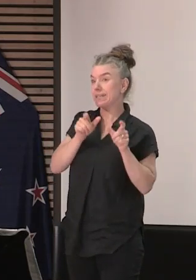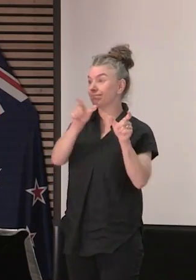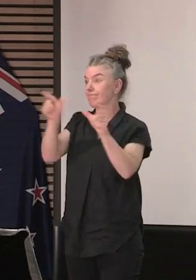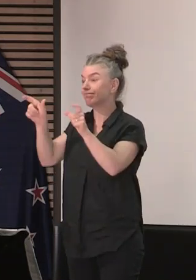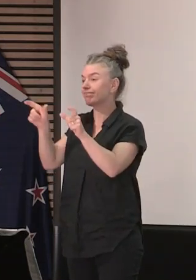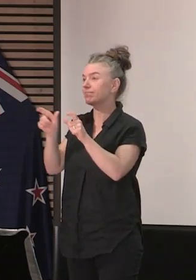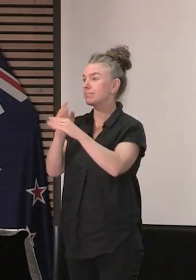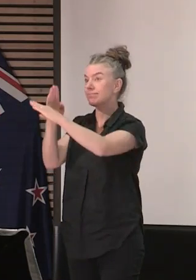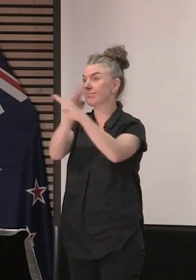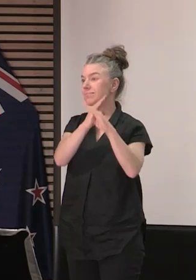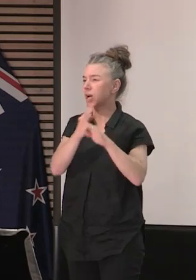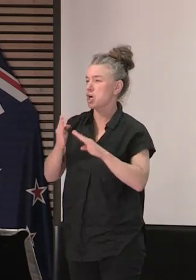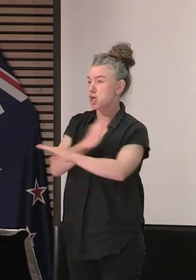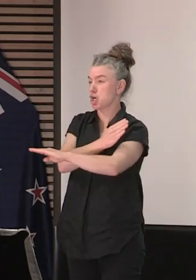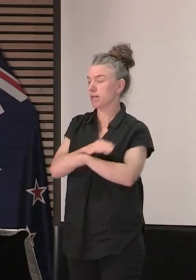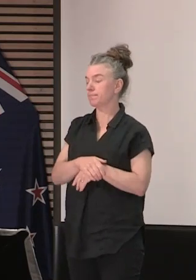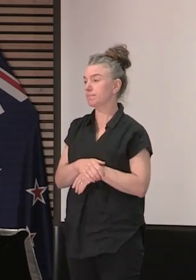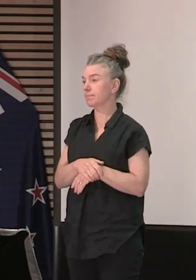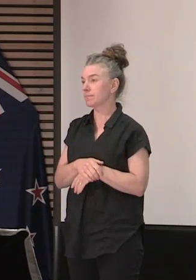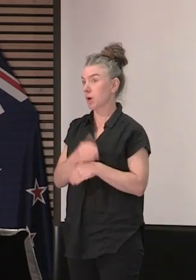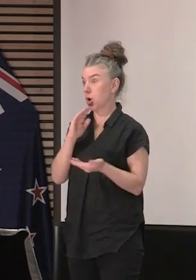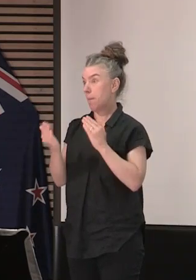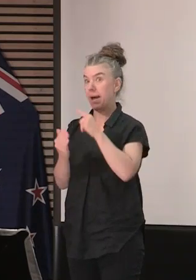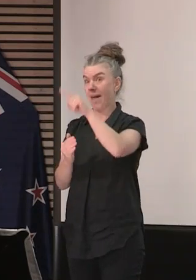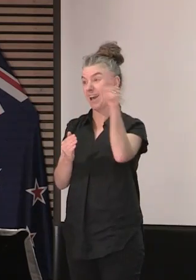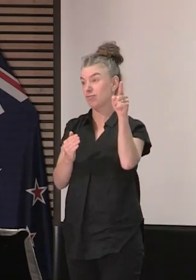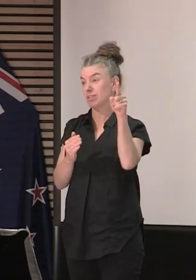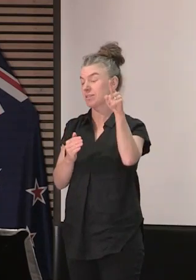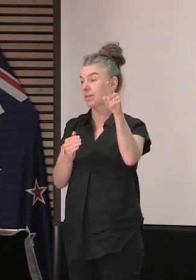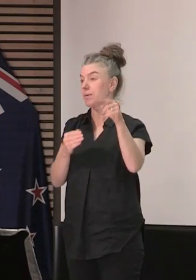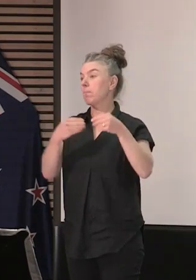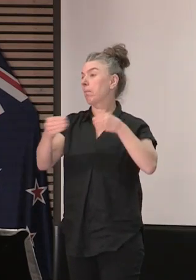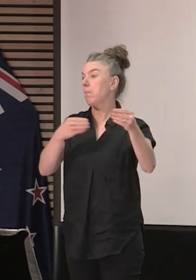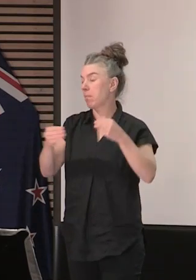But even one personslipping through the cracksand bringing the virus in cansee an explosion